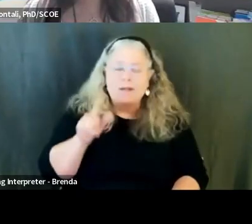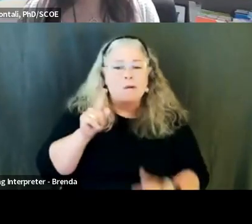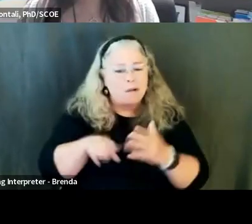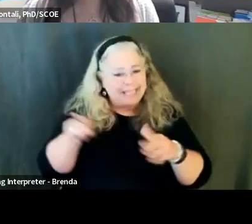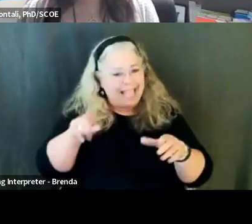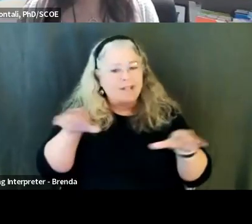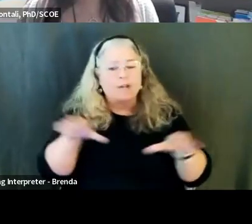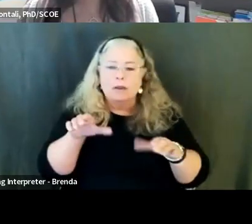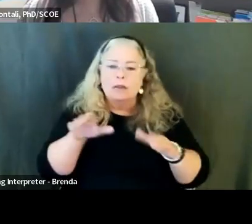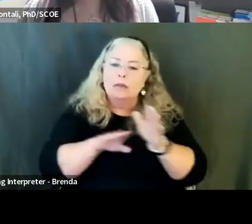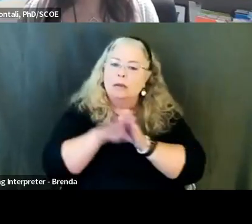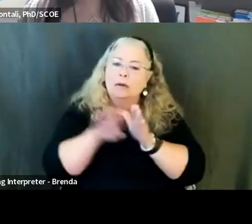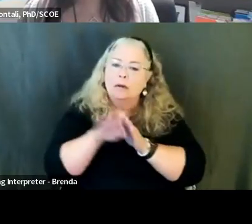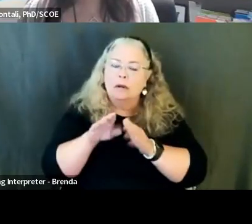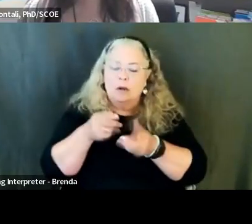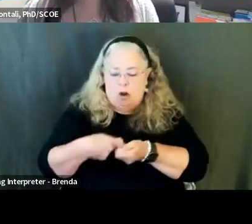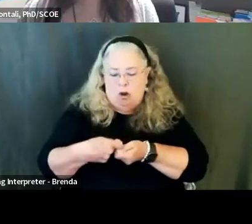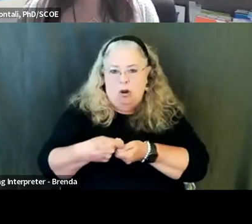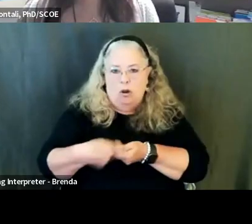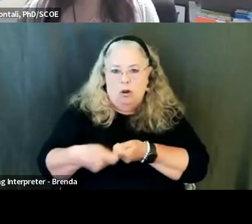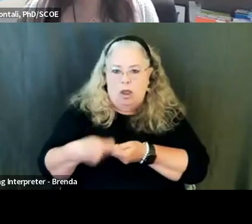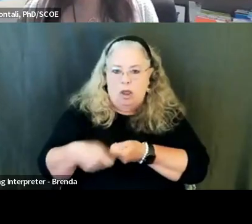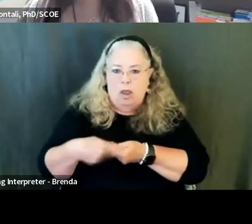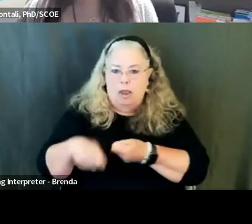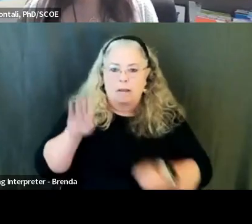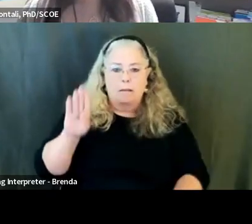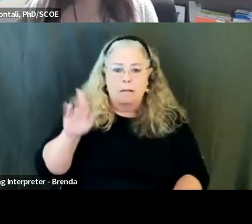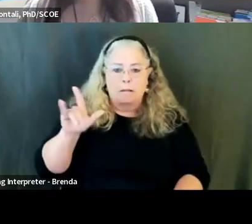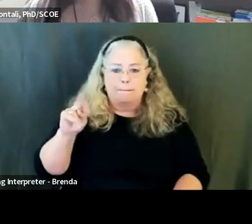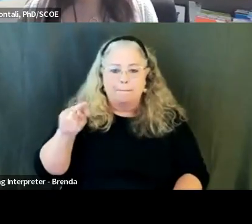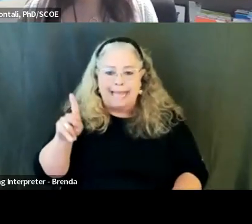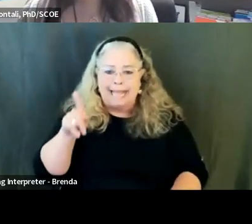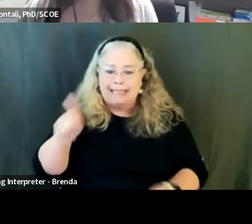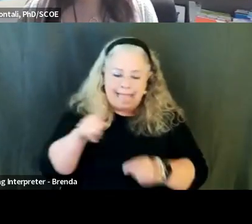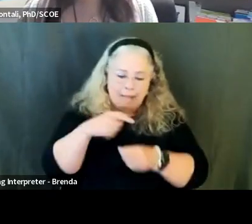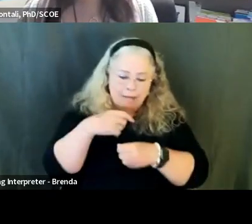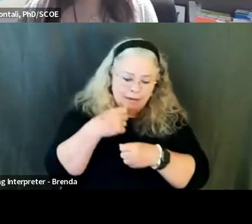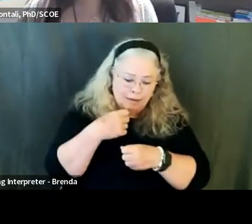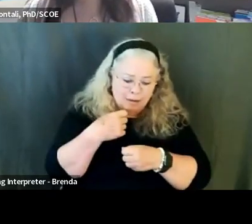is they developed a card game called Blink. They named it. They developed the game you know through